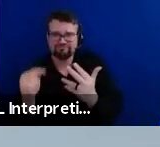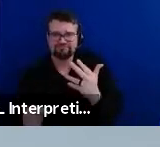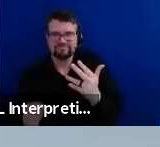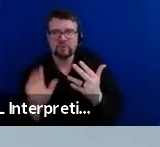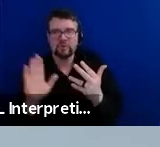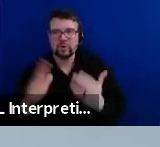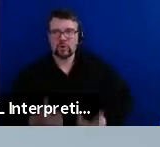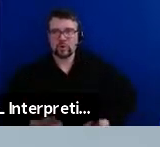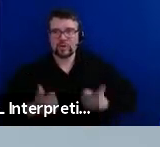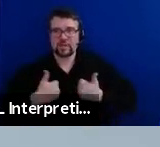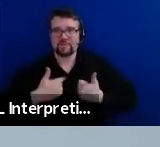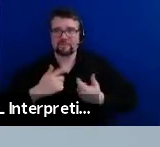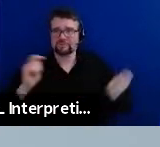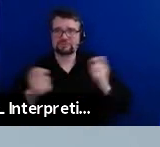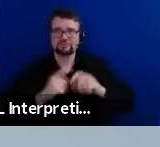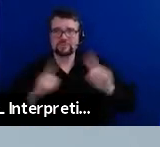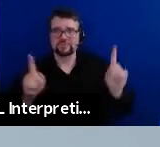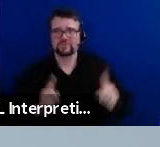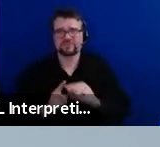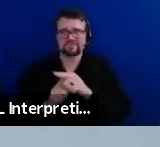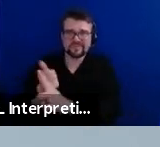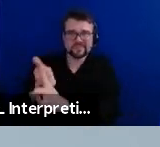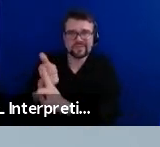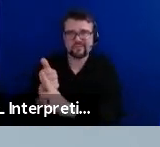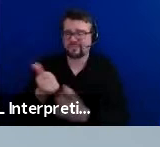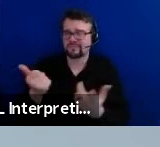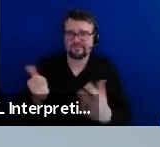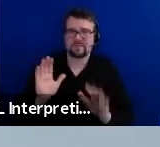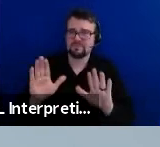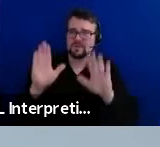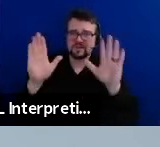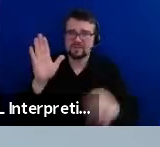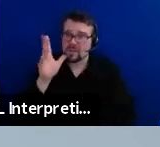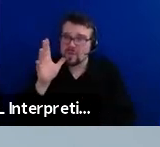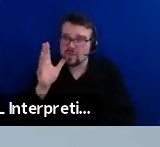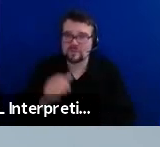TERI IS AN AMAZING MOTHER, SHE'S A PARALYMPIC CHAMPION, AND